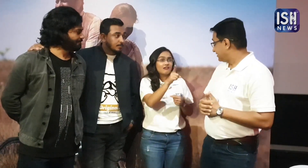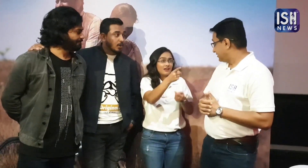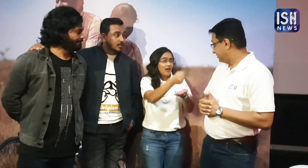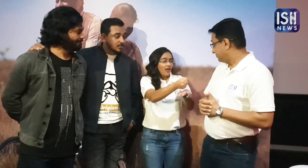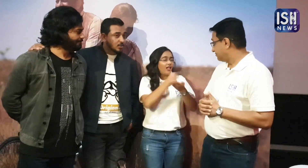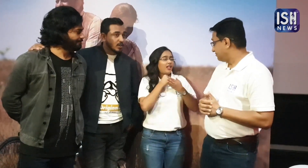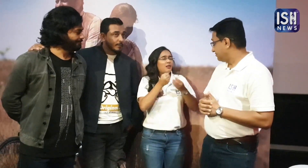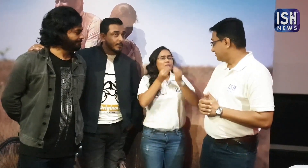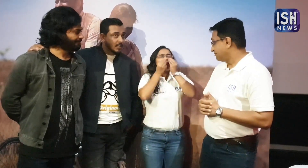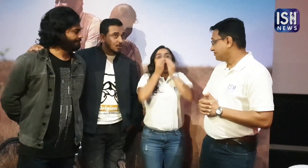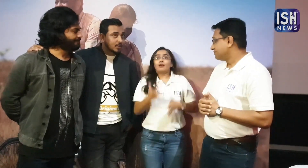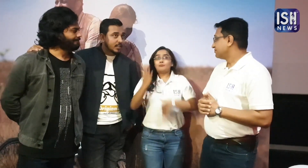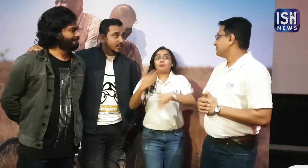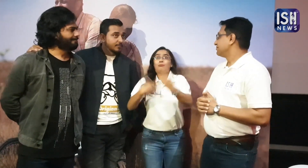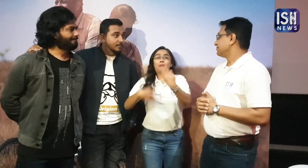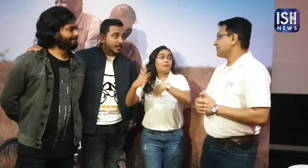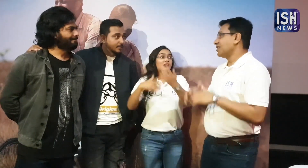It became very easy. We wouldn't be able to make the film without him.